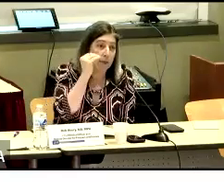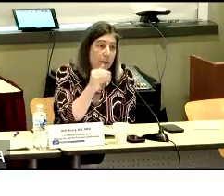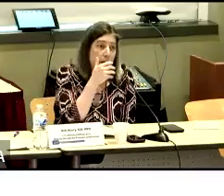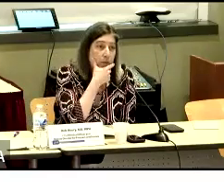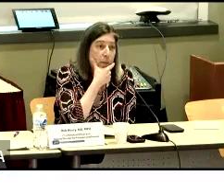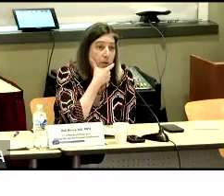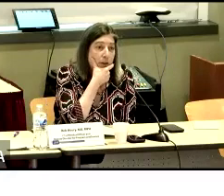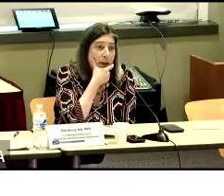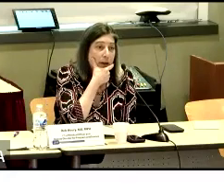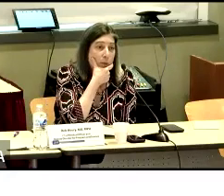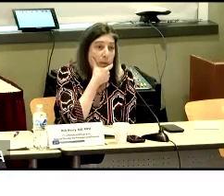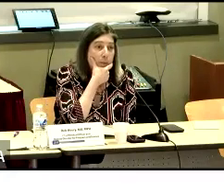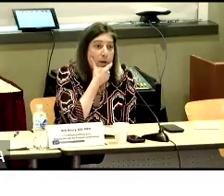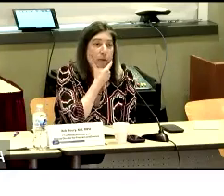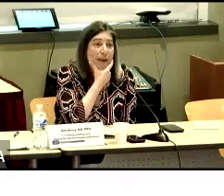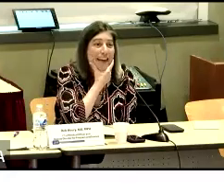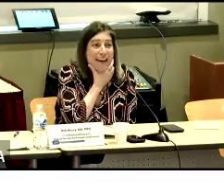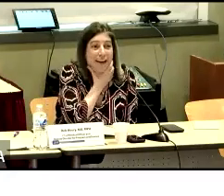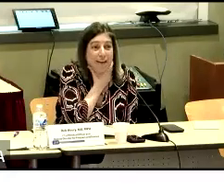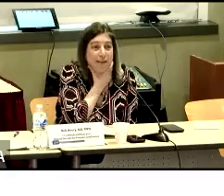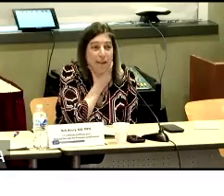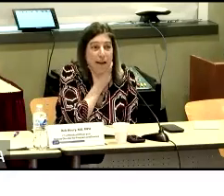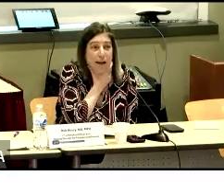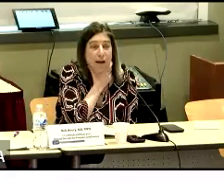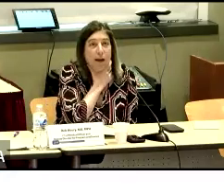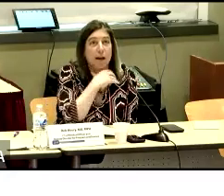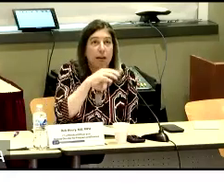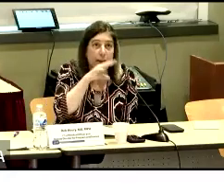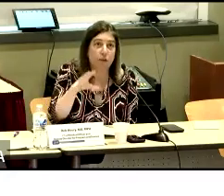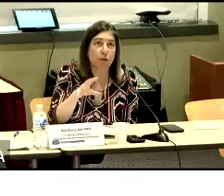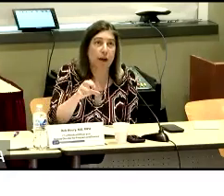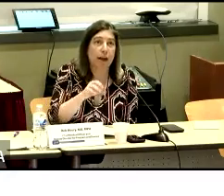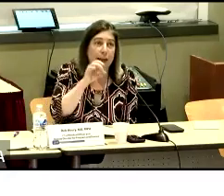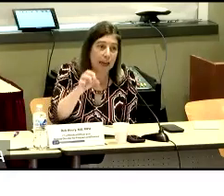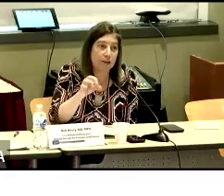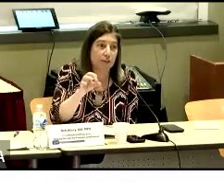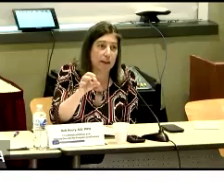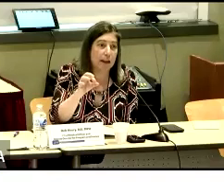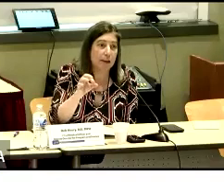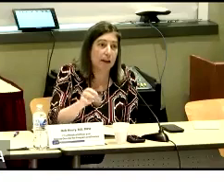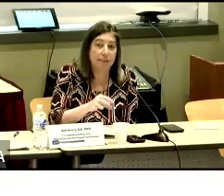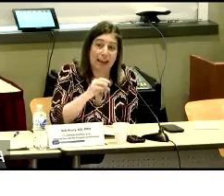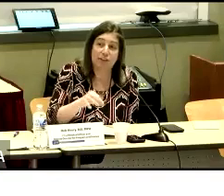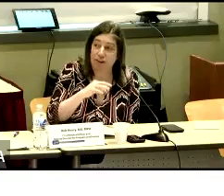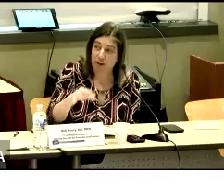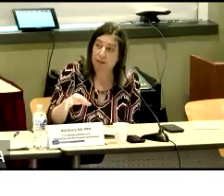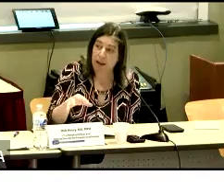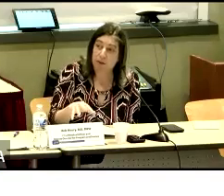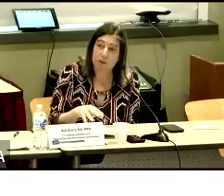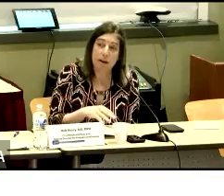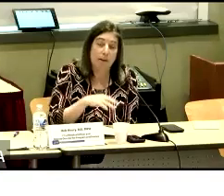And similarly, we participate, as a center and an agency, in a lot of the HHS efforts.